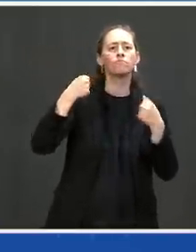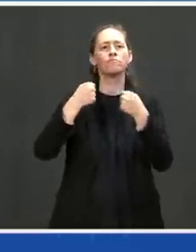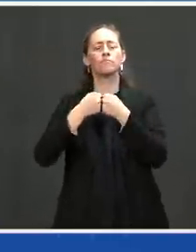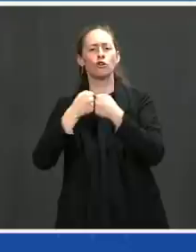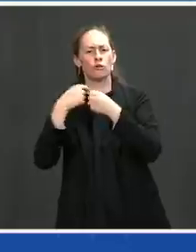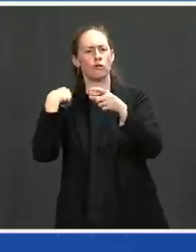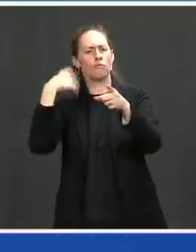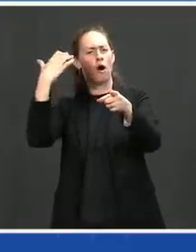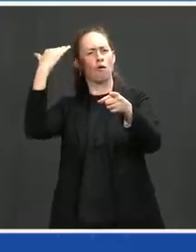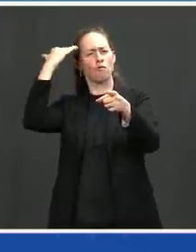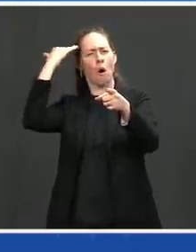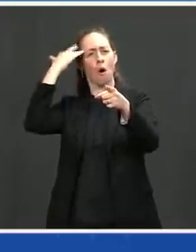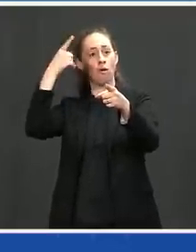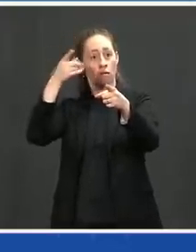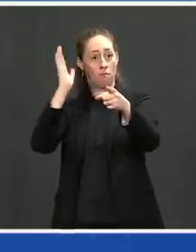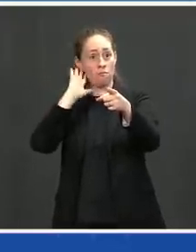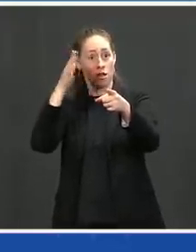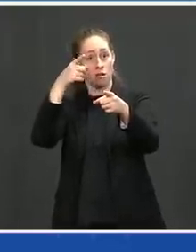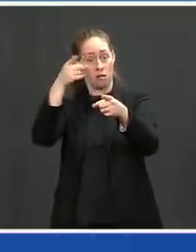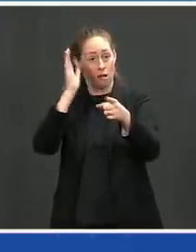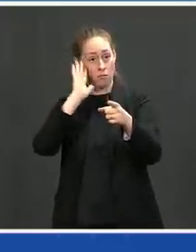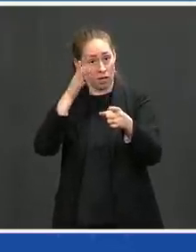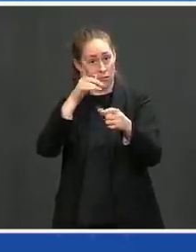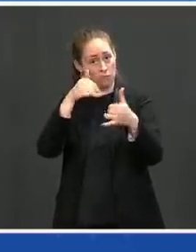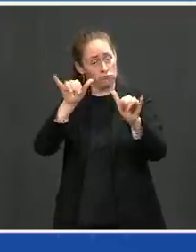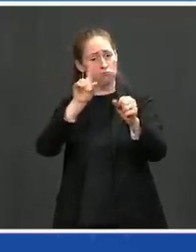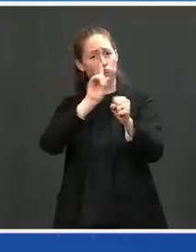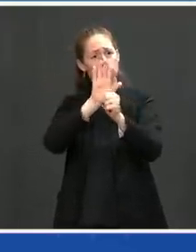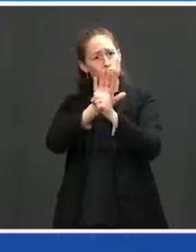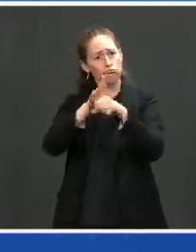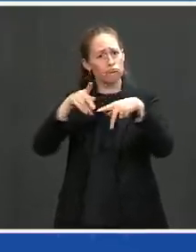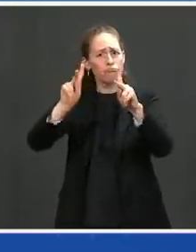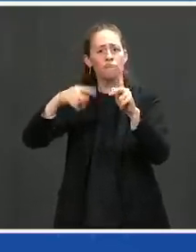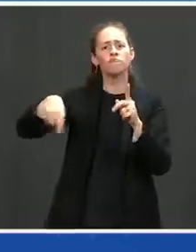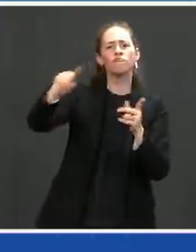to have access to the facilities that are overcrowded moving forward?